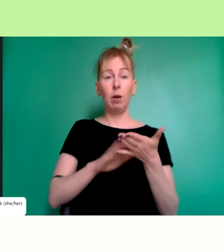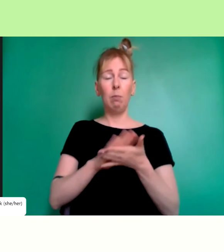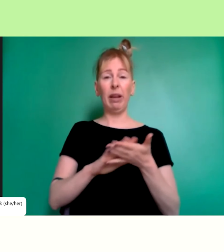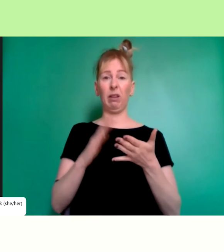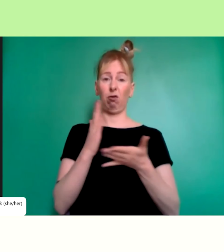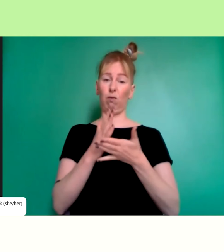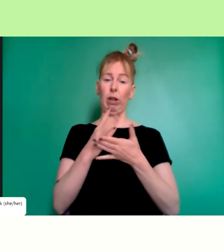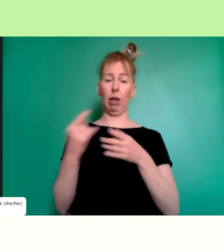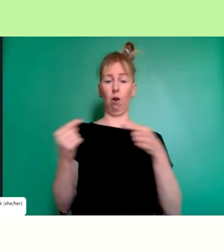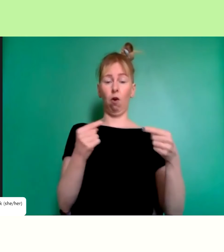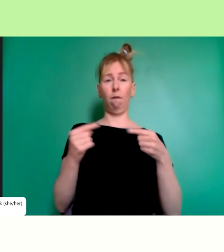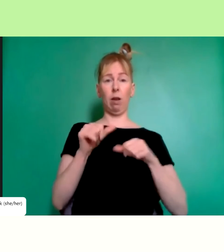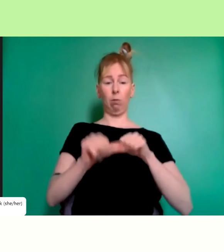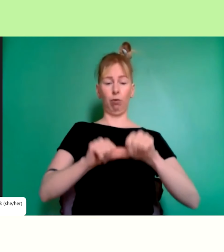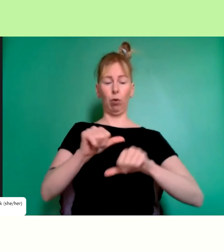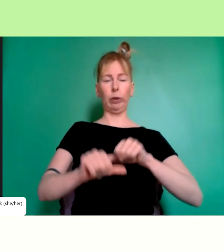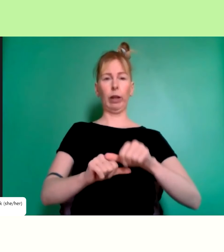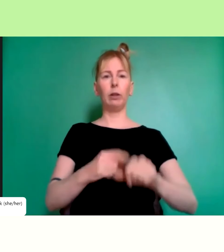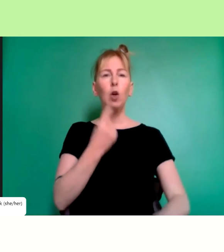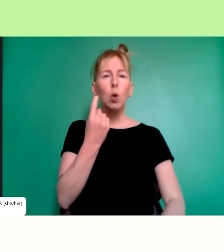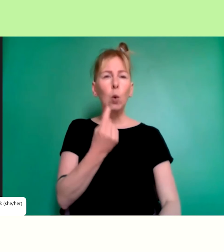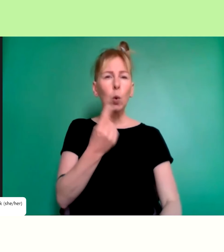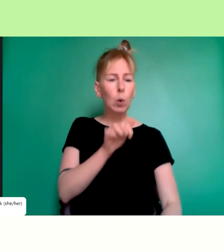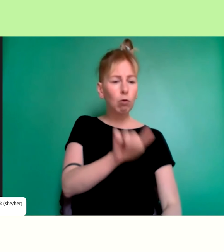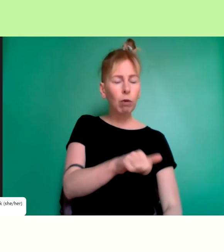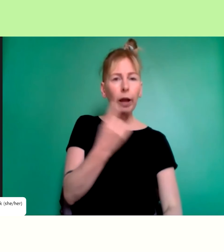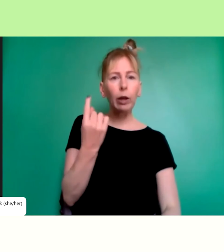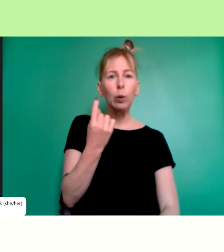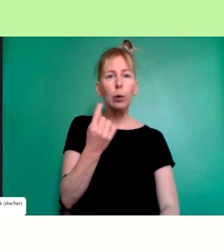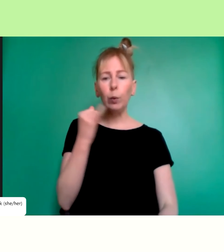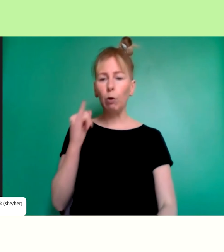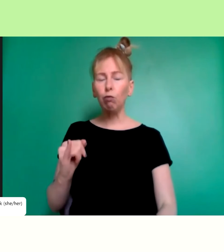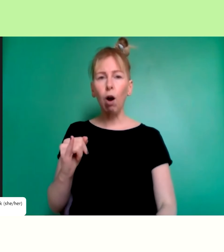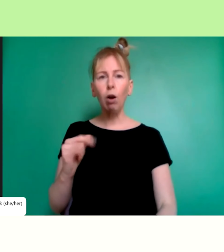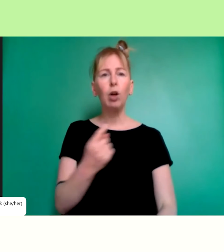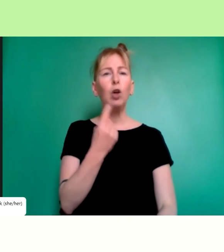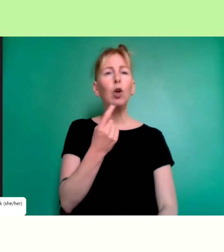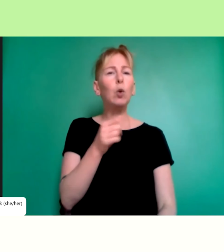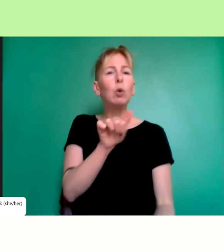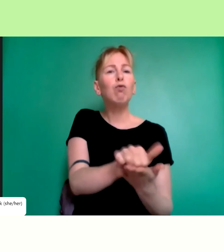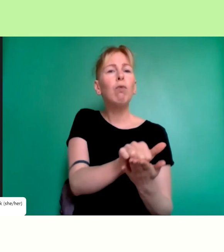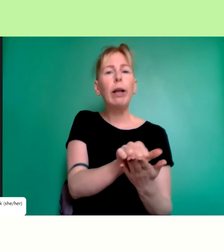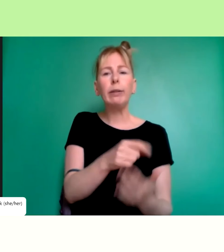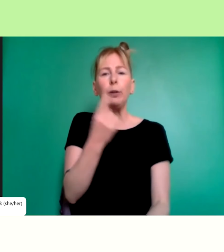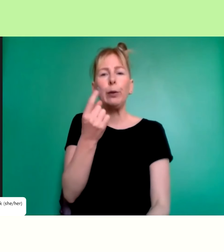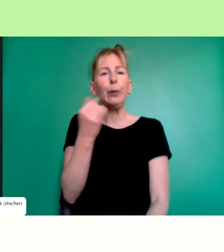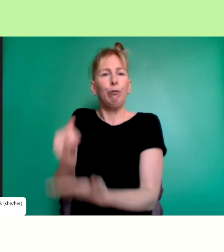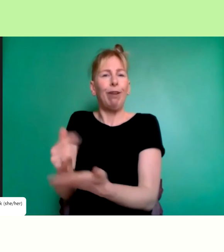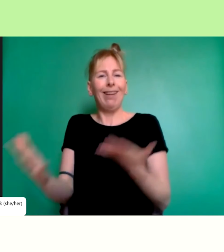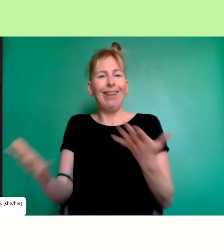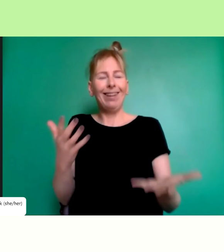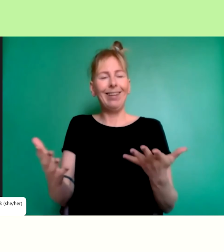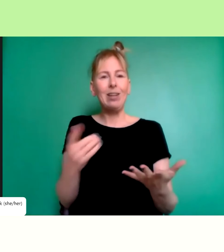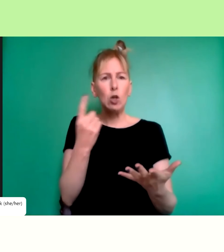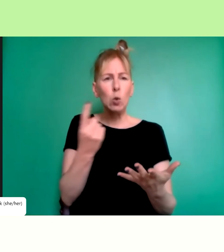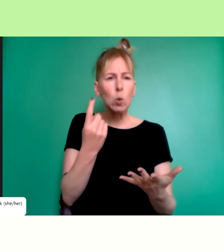determine who or what is right or wrong, correct or incorrect, genuine or fake, truth